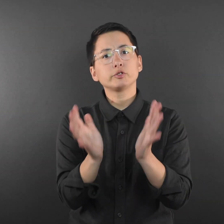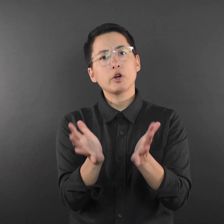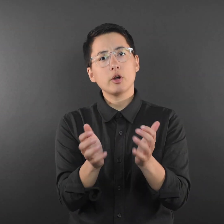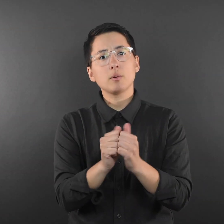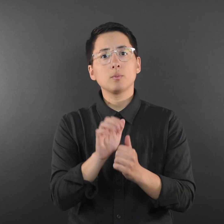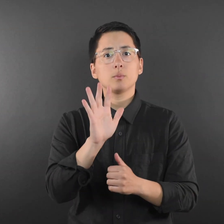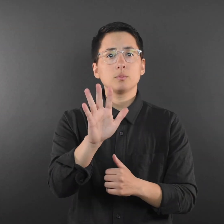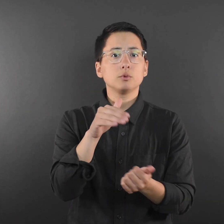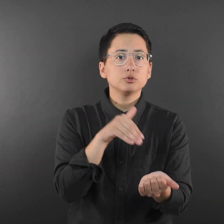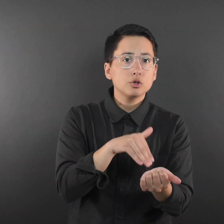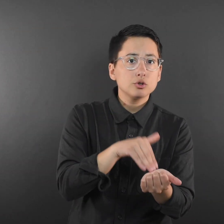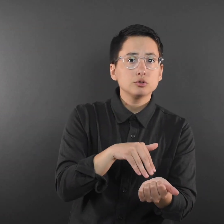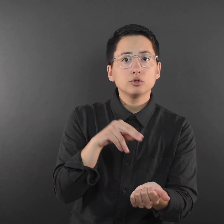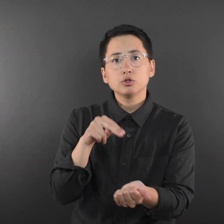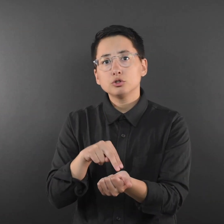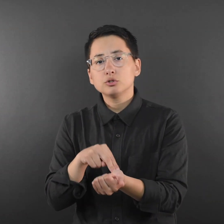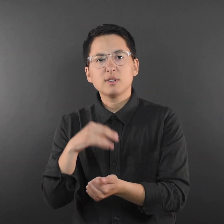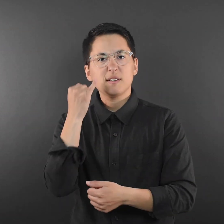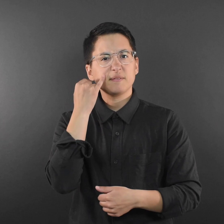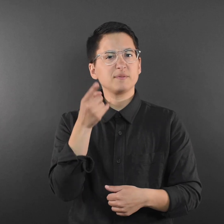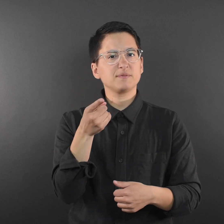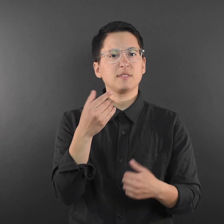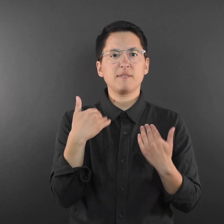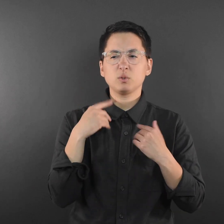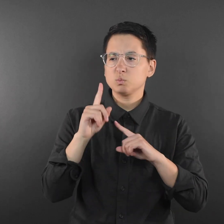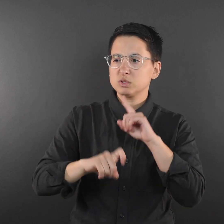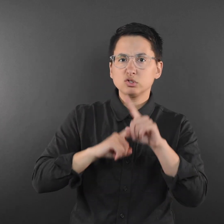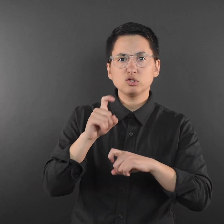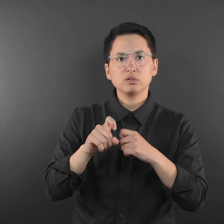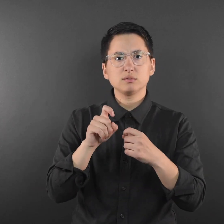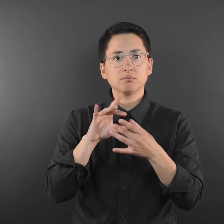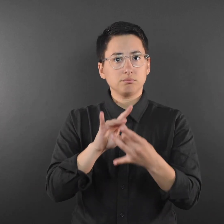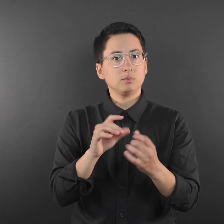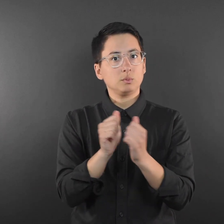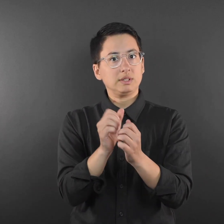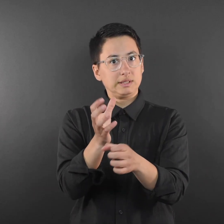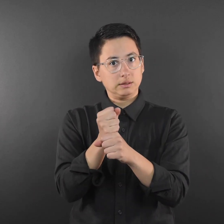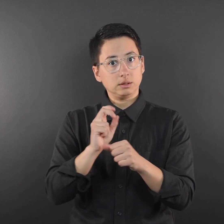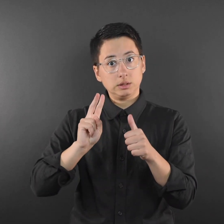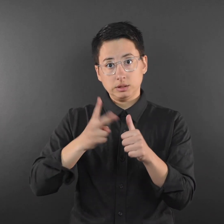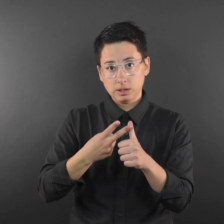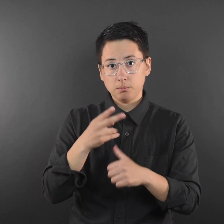Talk to your health care provider if you have questions about getting a second booster shot.